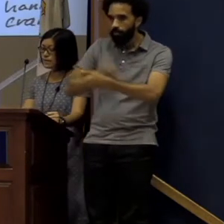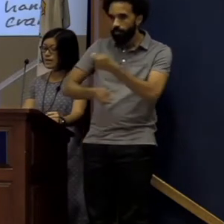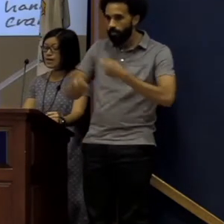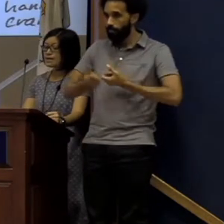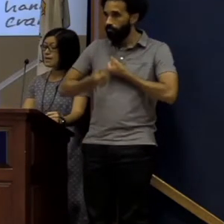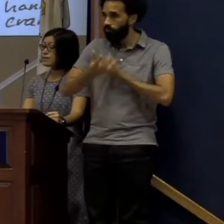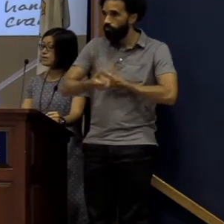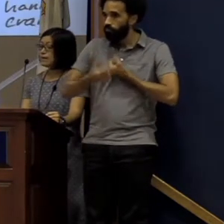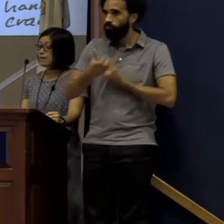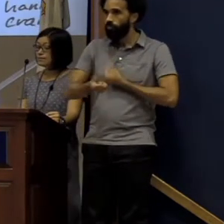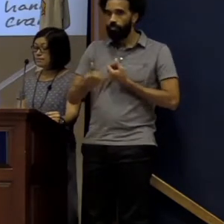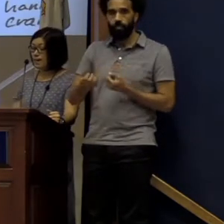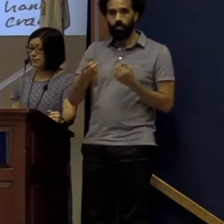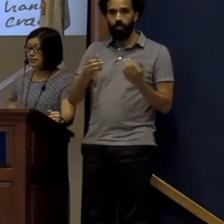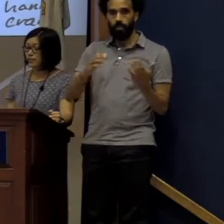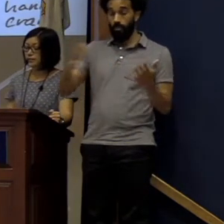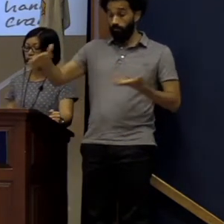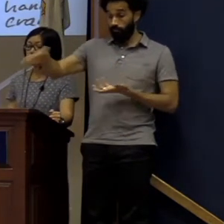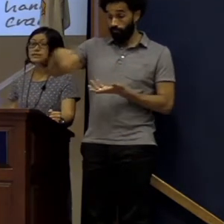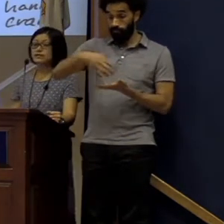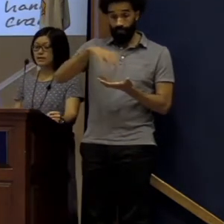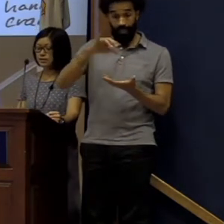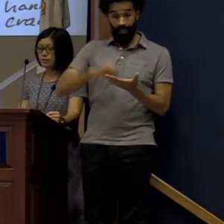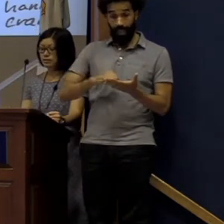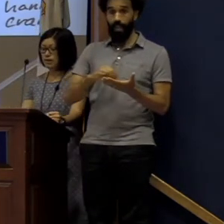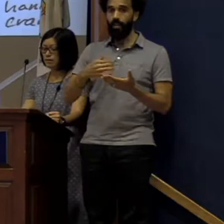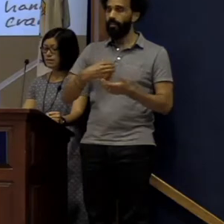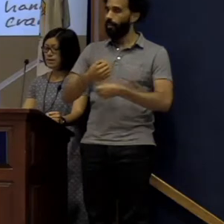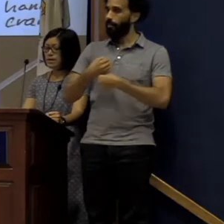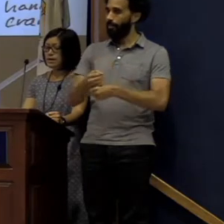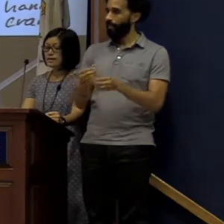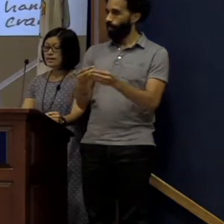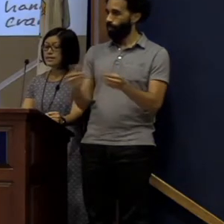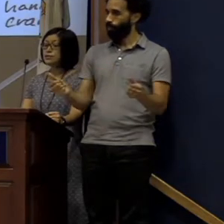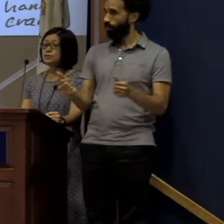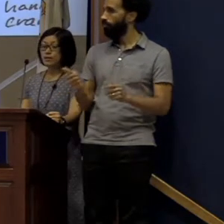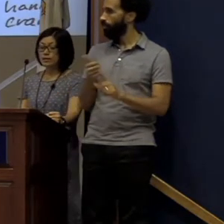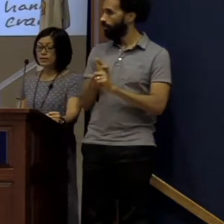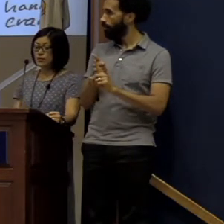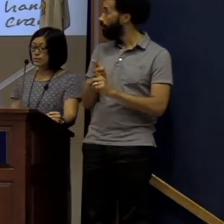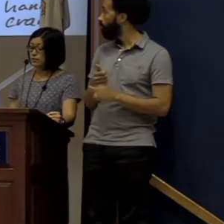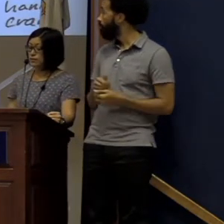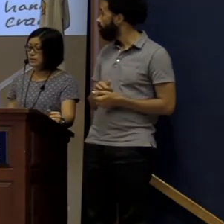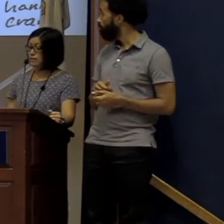They were compelled by responses on a survey that talked about the need to be more equal opportunities for everyone.